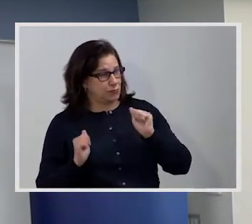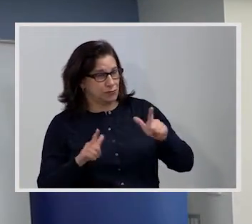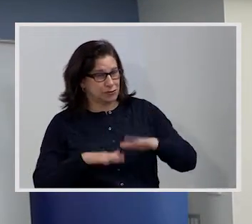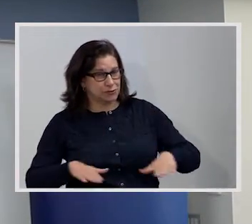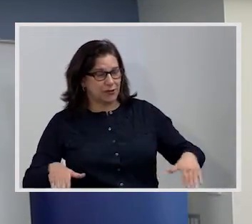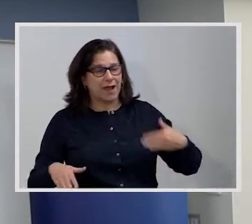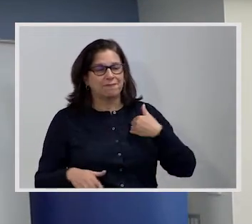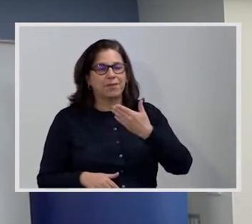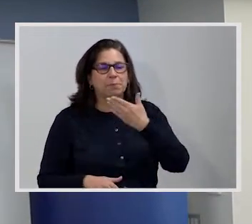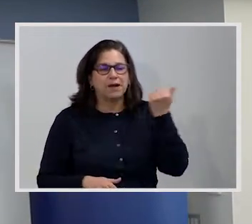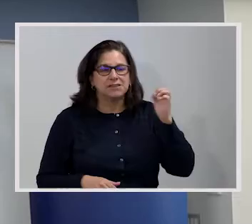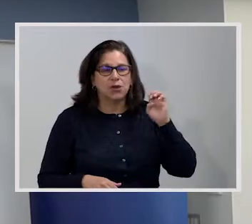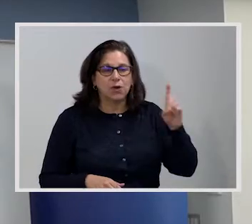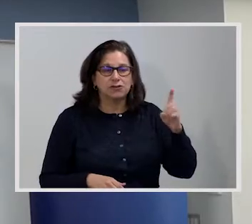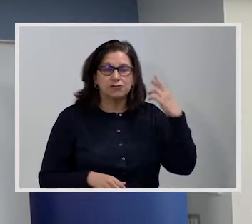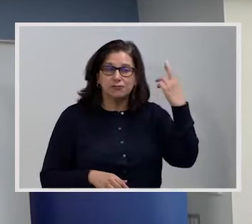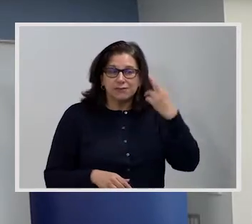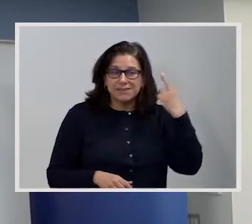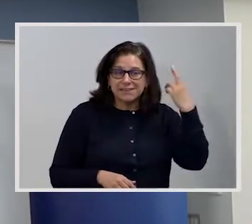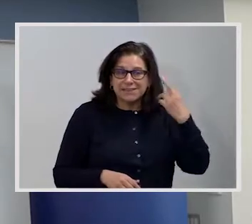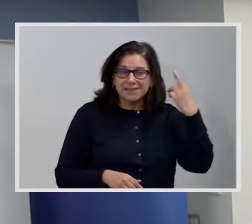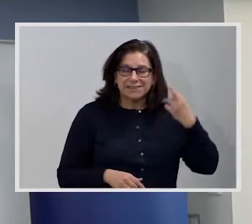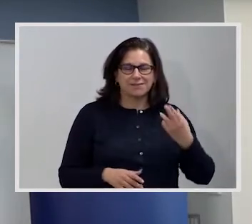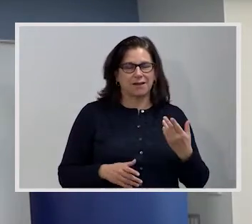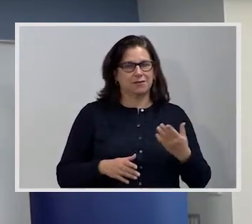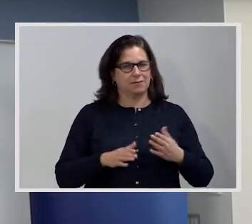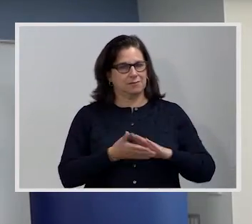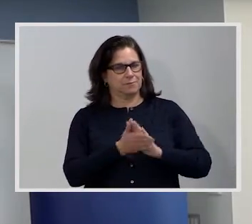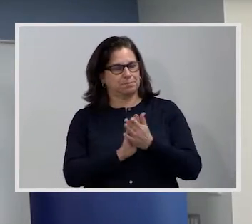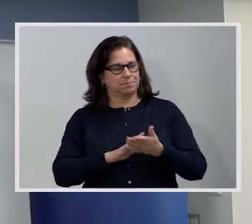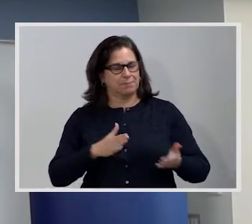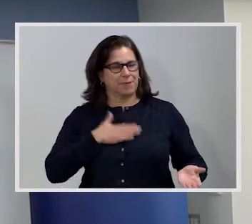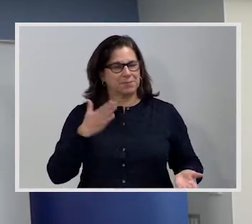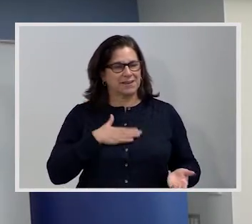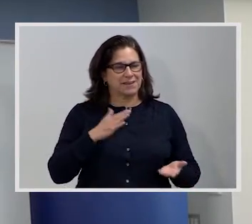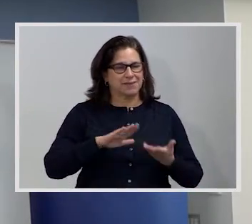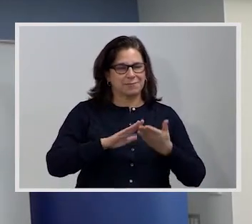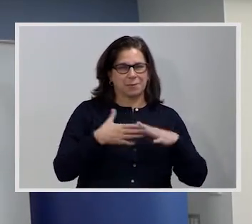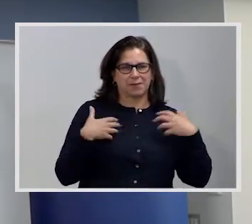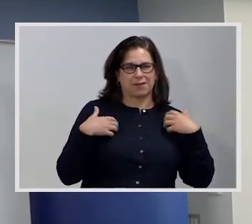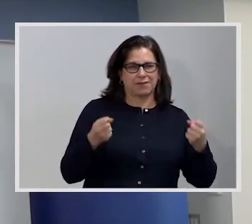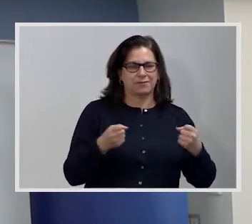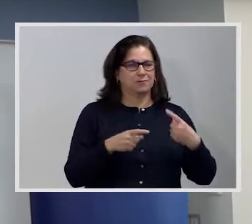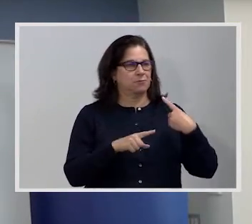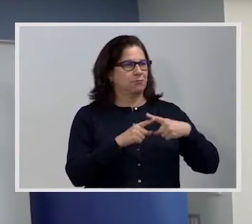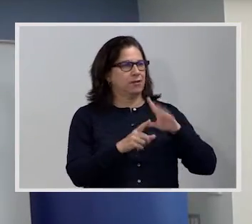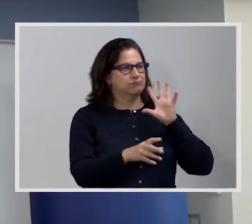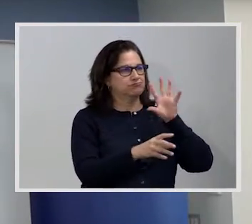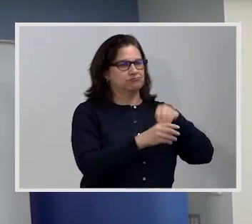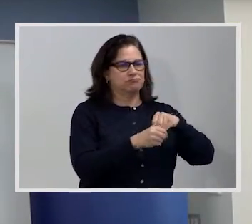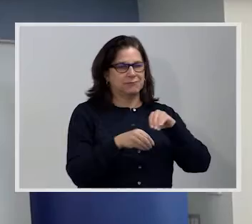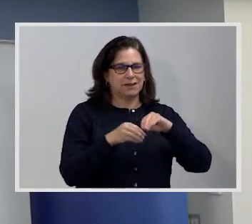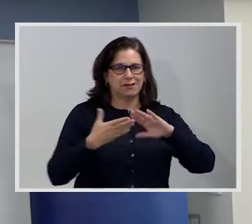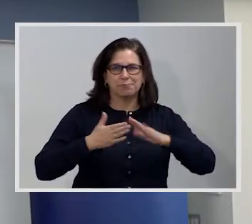PARTICIPATE IN OUR ECONOMY AND IN OUR SOCIETY. AND THREE, IT MAKES ALL THE OTHER CLUSTERS INFORMATION AND